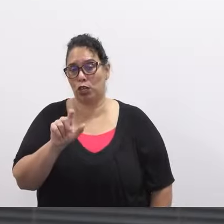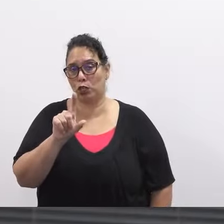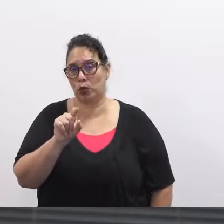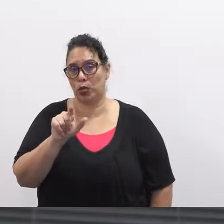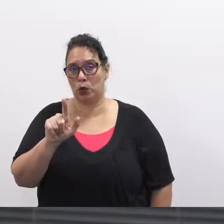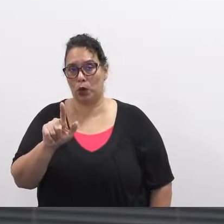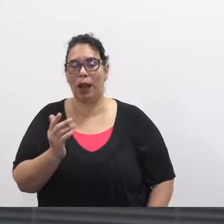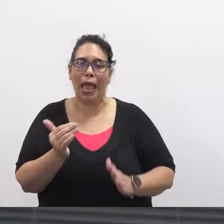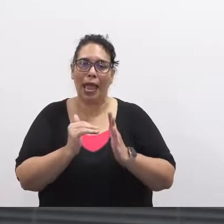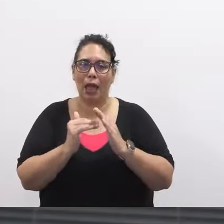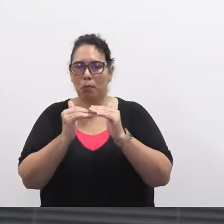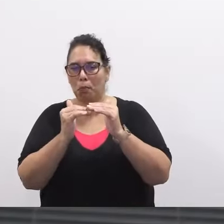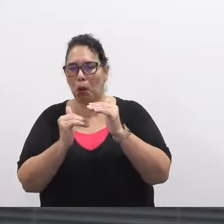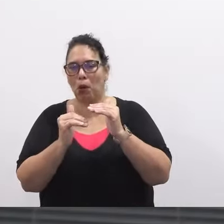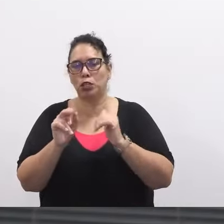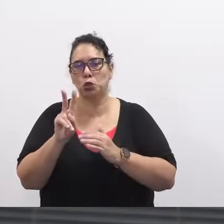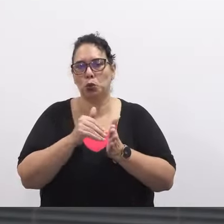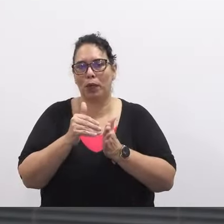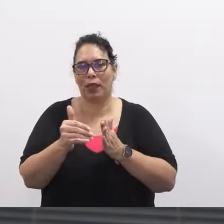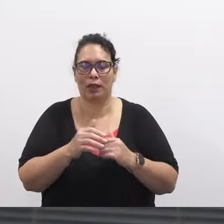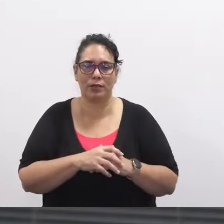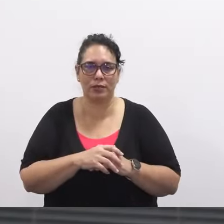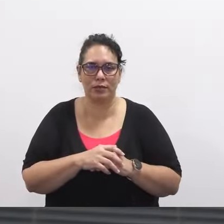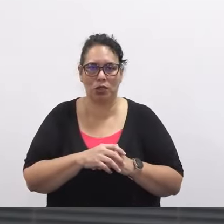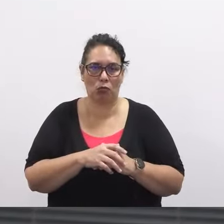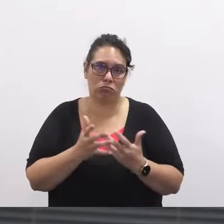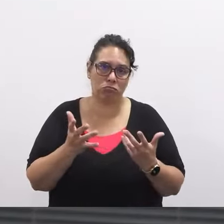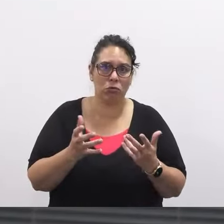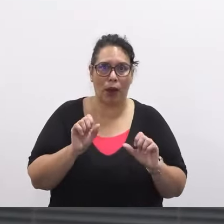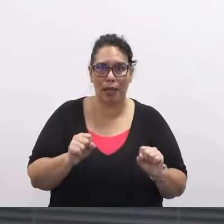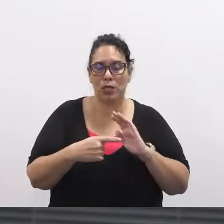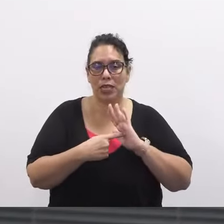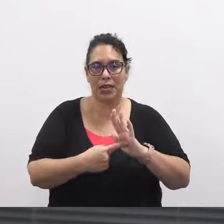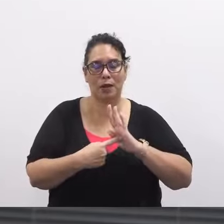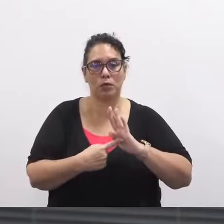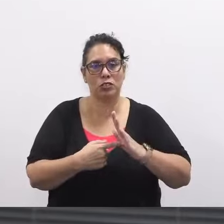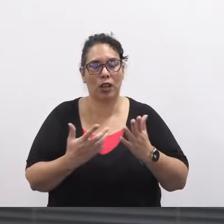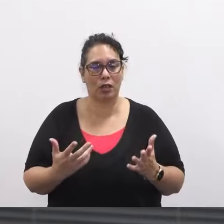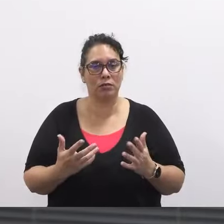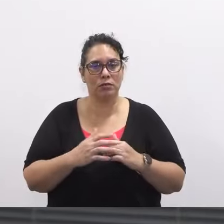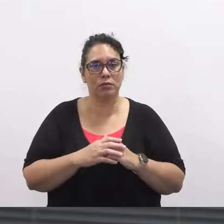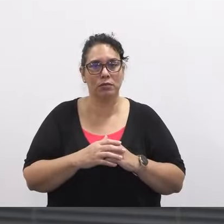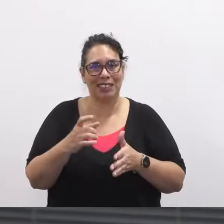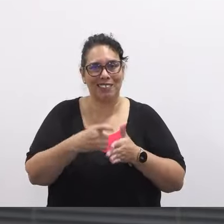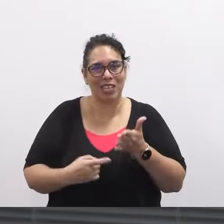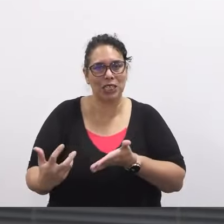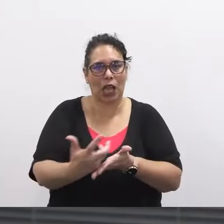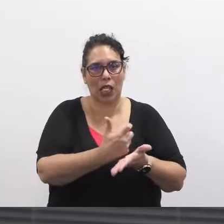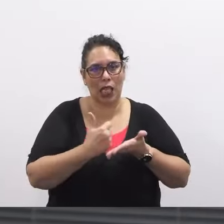was again just shy of $2 million. So really what we're able to demonstrate here is that the fees collected for the fiscal year